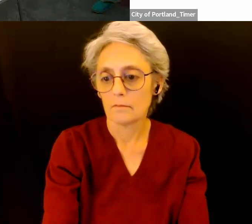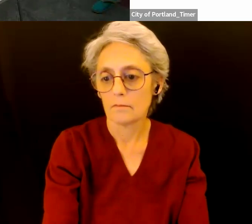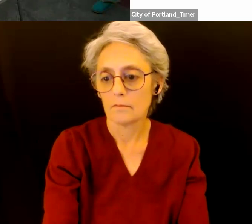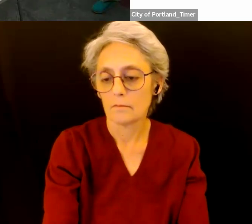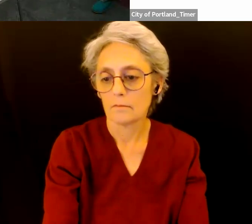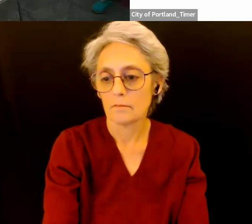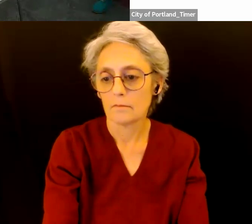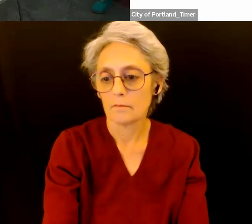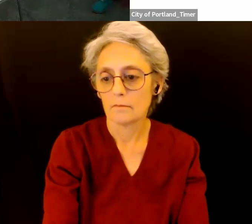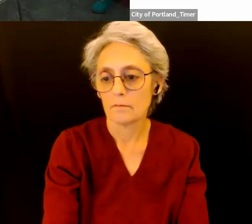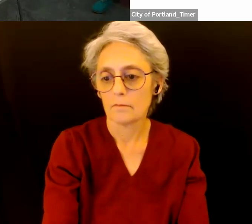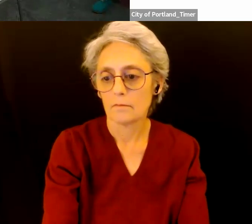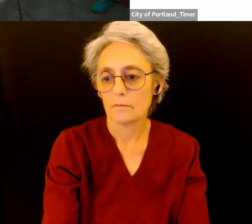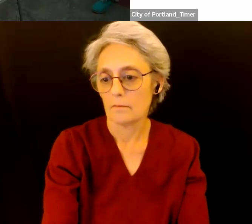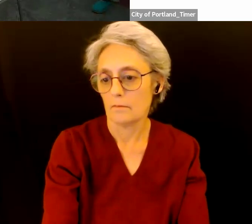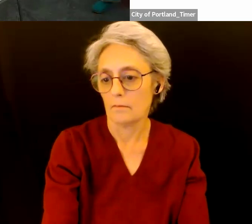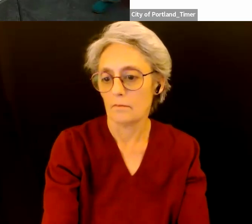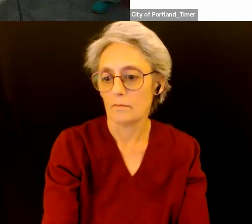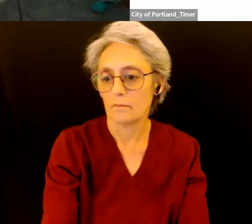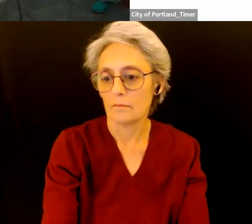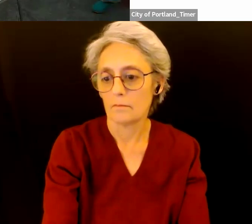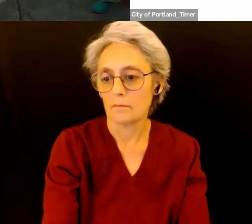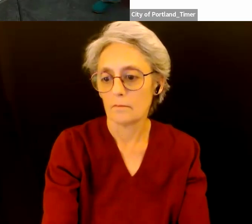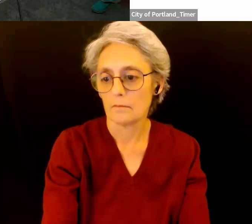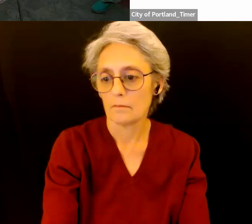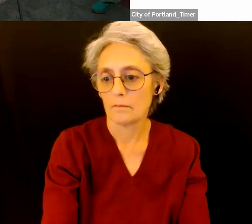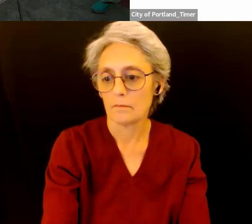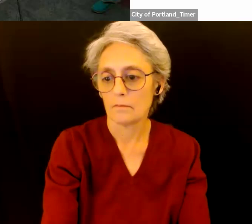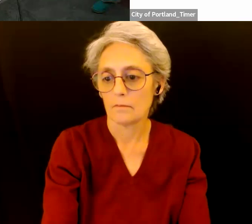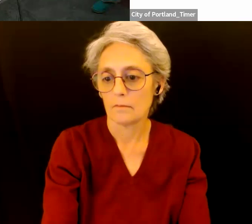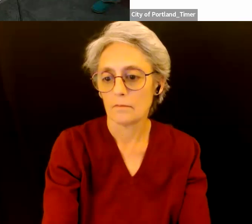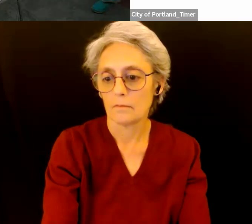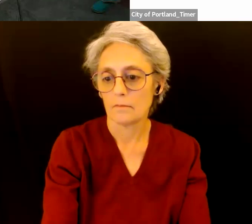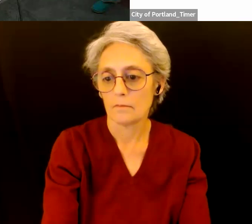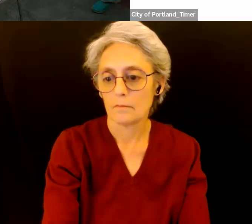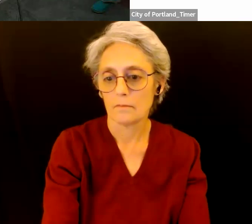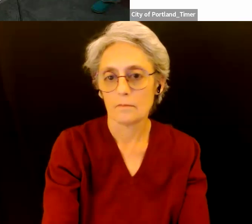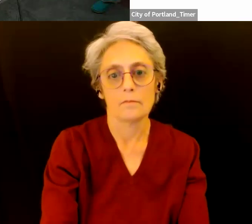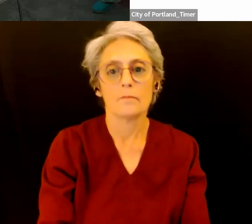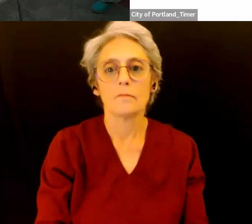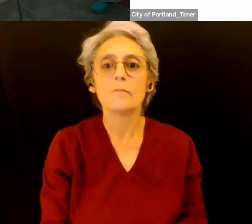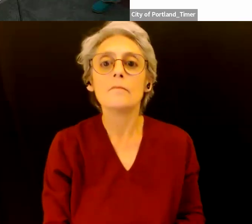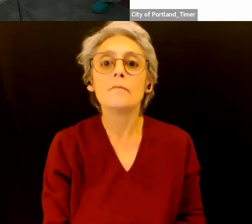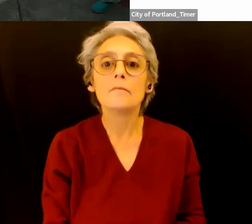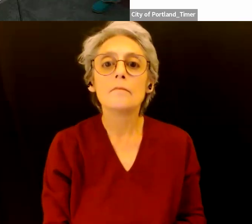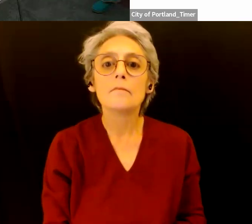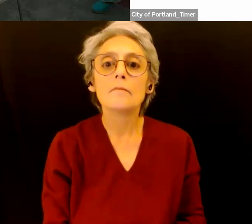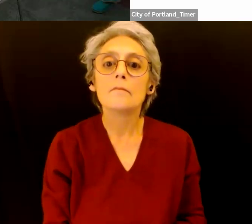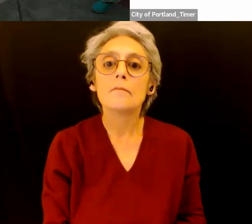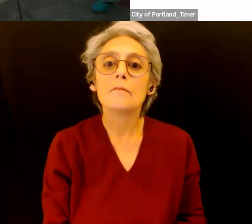Hello? Hi. Yeah, my husband was speaking earlier, Benjamin Krantz.